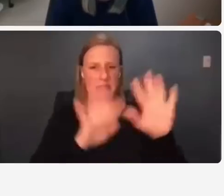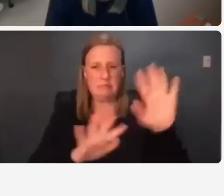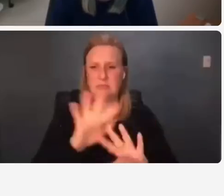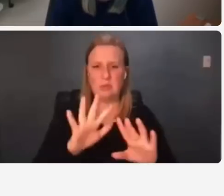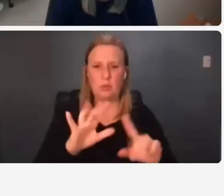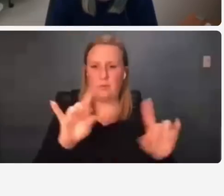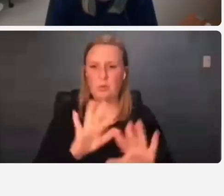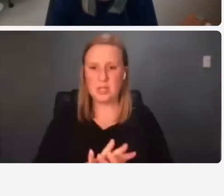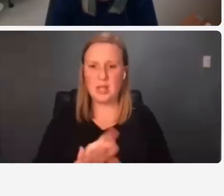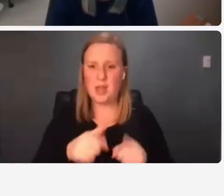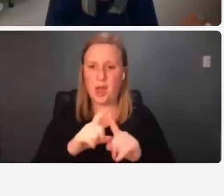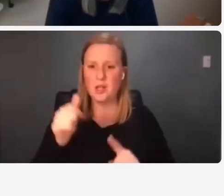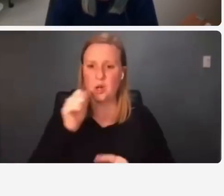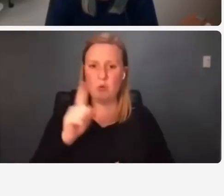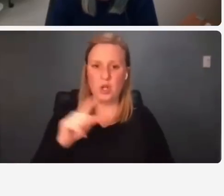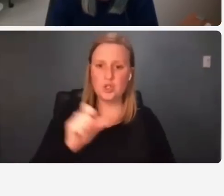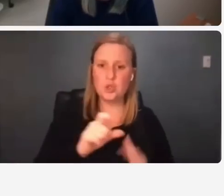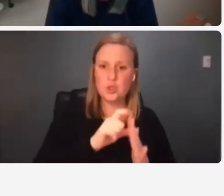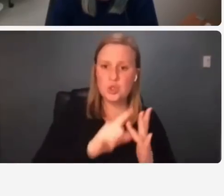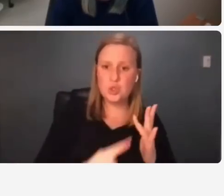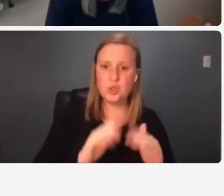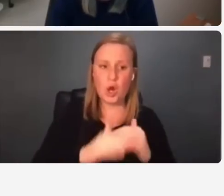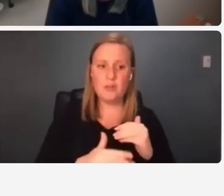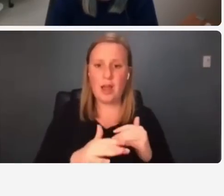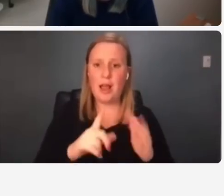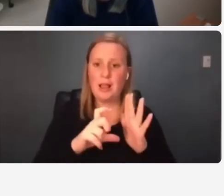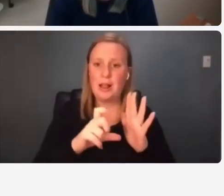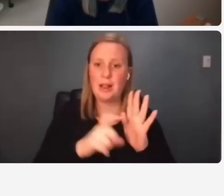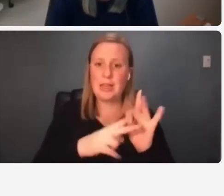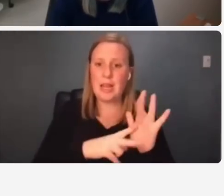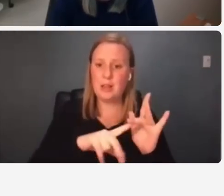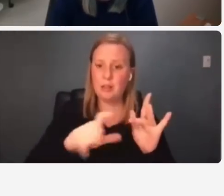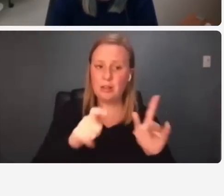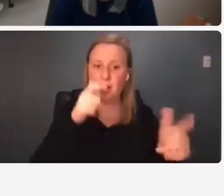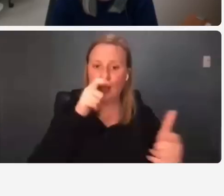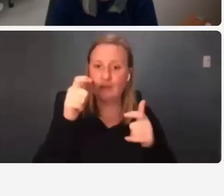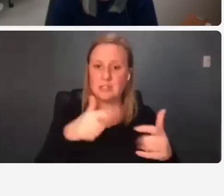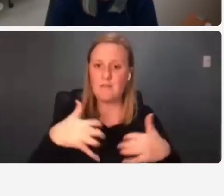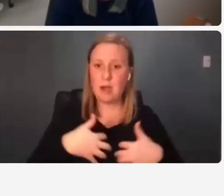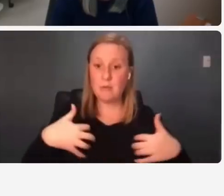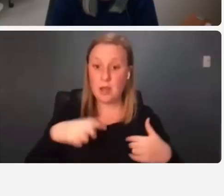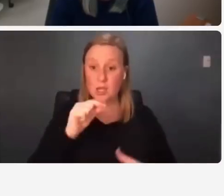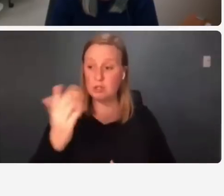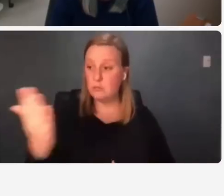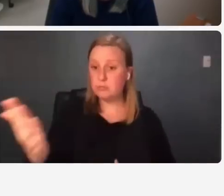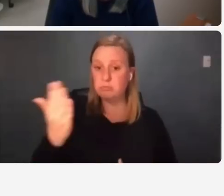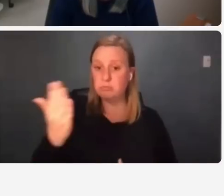It's hard to know what we're supposed to do in terms of clinical governance frameworks. Can you provide an example document that would be applicable for CHSP providers?